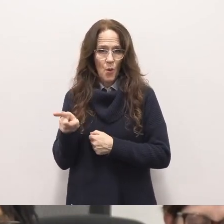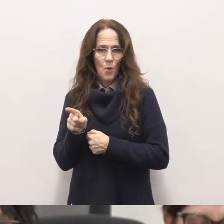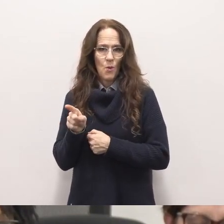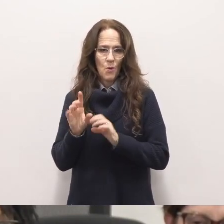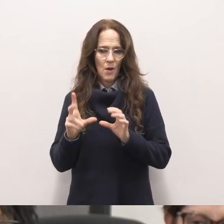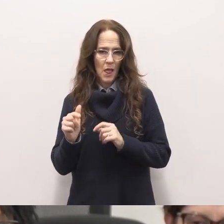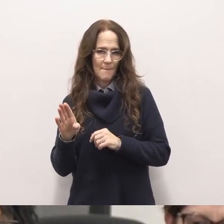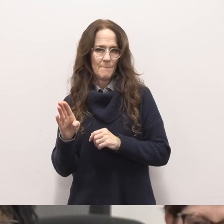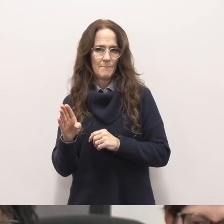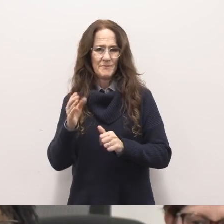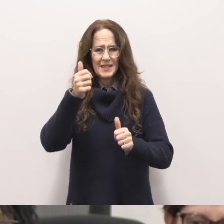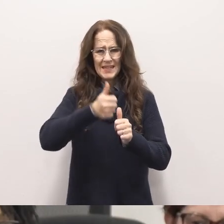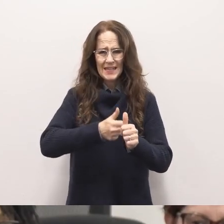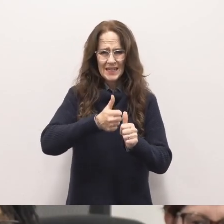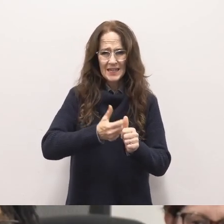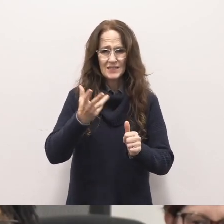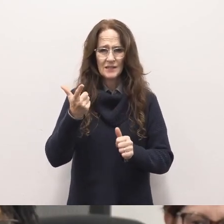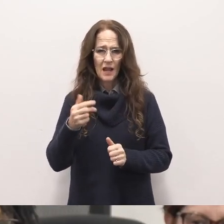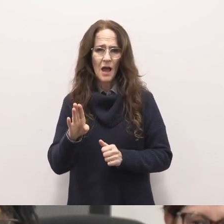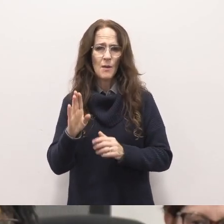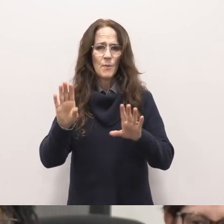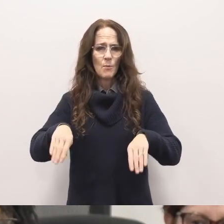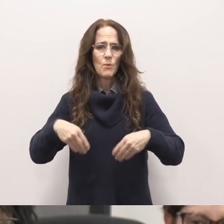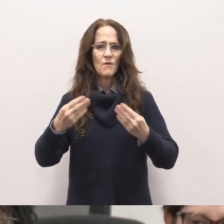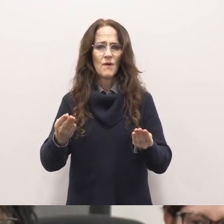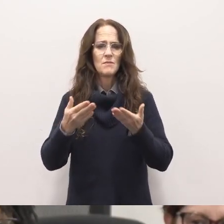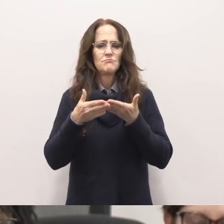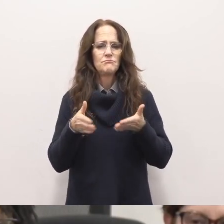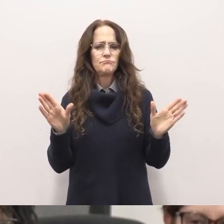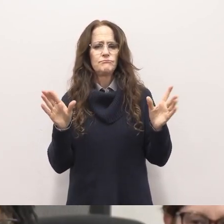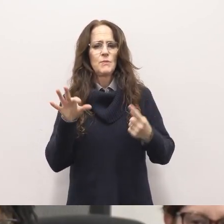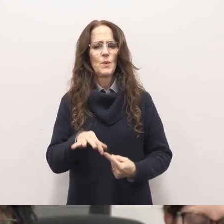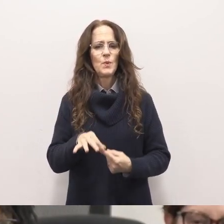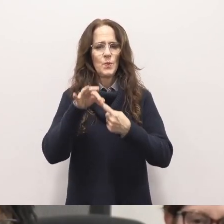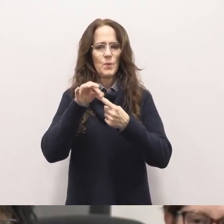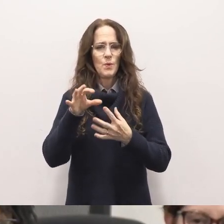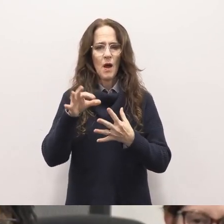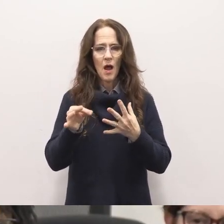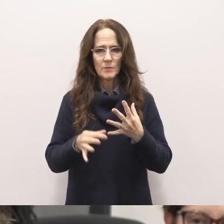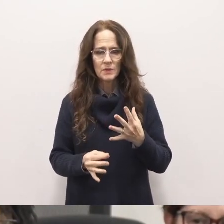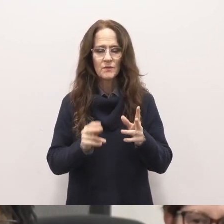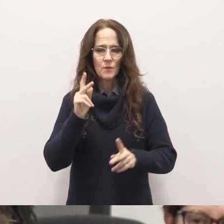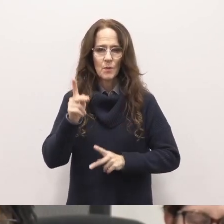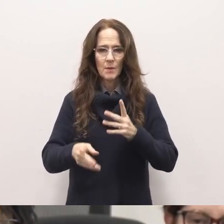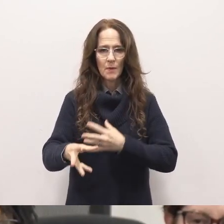Each and every club on campus provides a wide and unique range of options for people to get involved with Millikan.